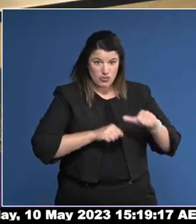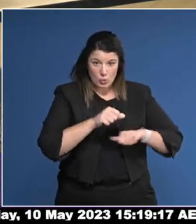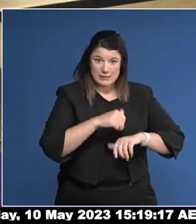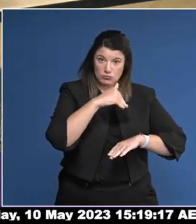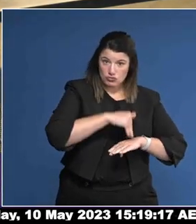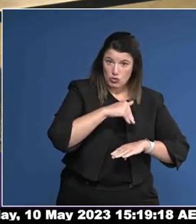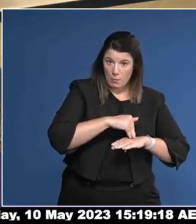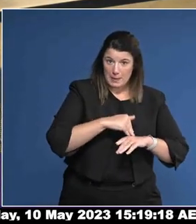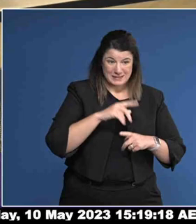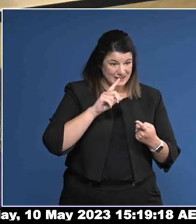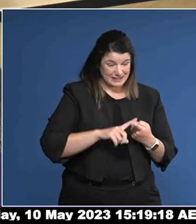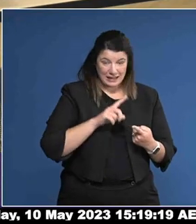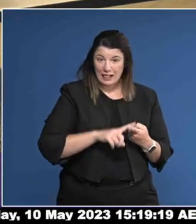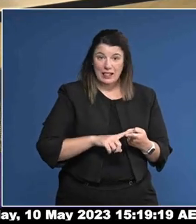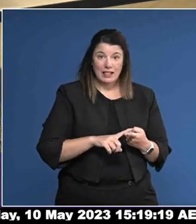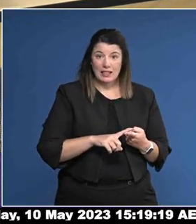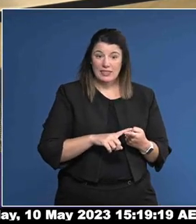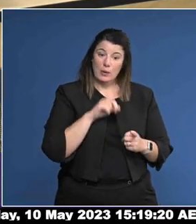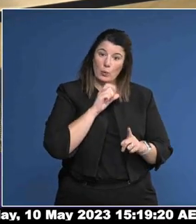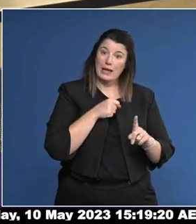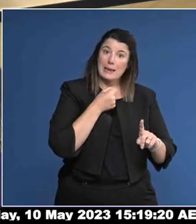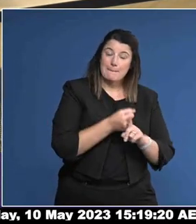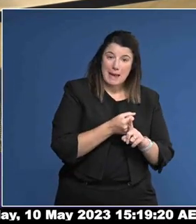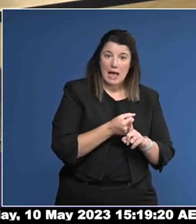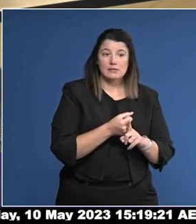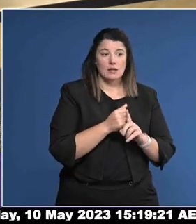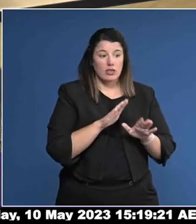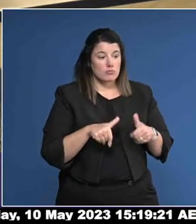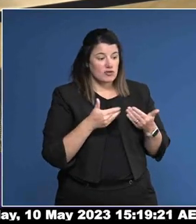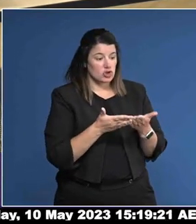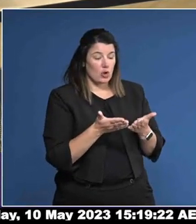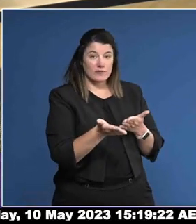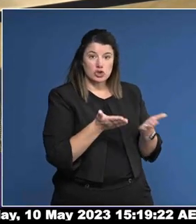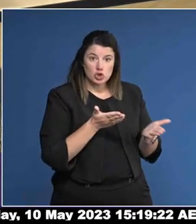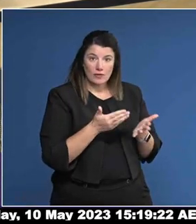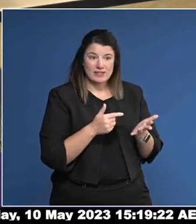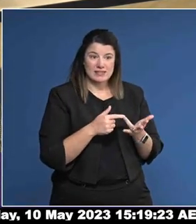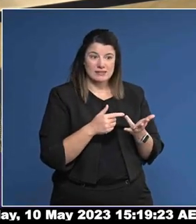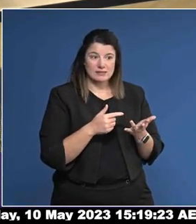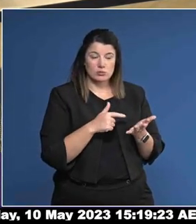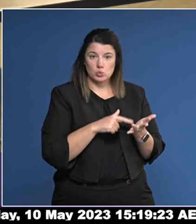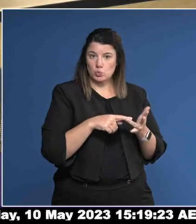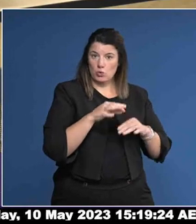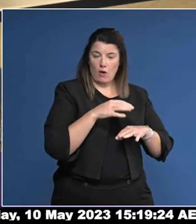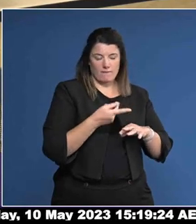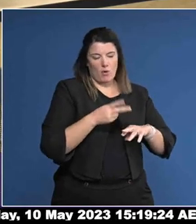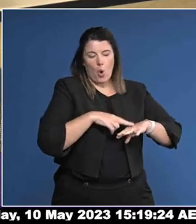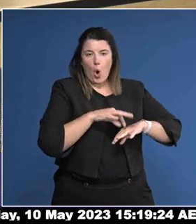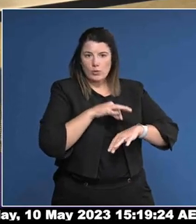about that impact on the provision of care by hospitals to those now adults that have